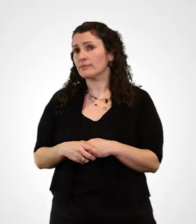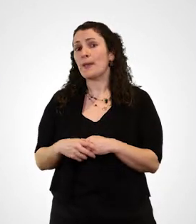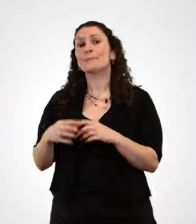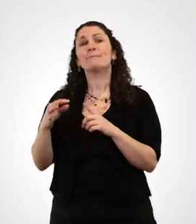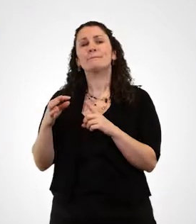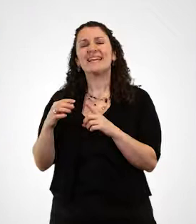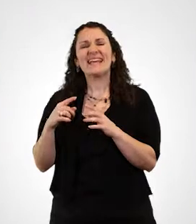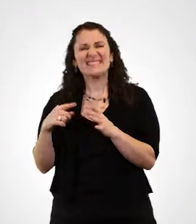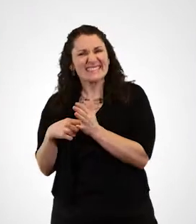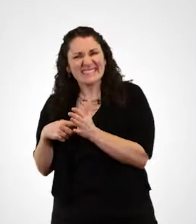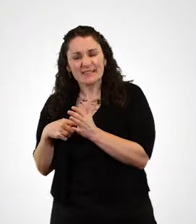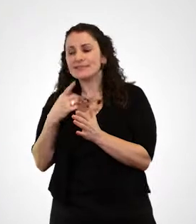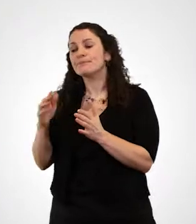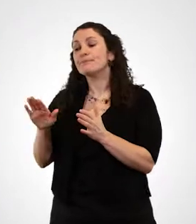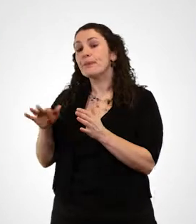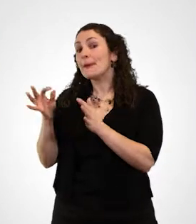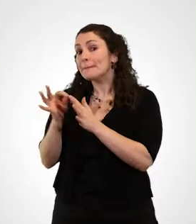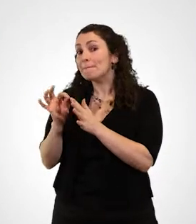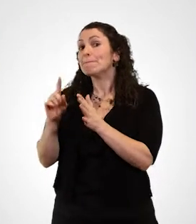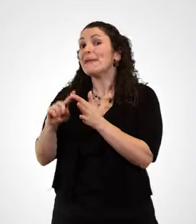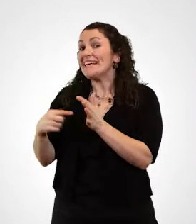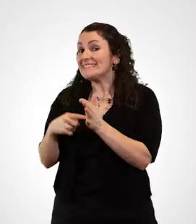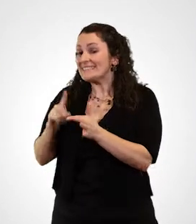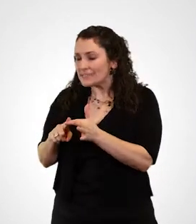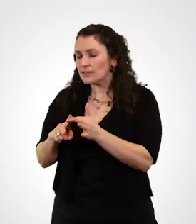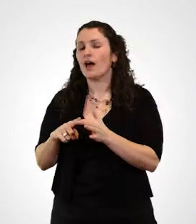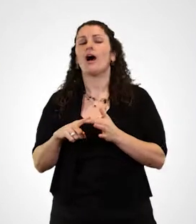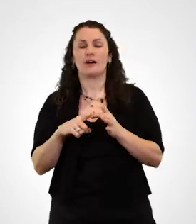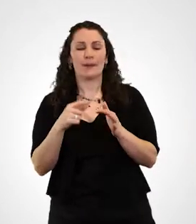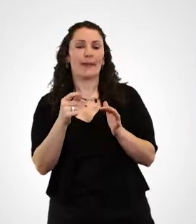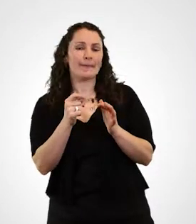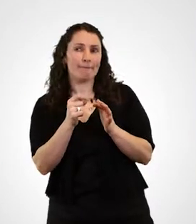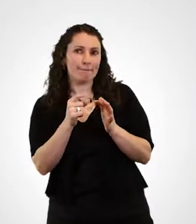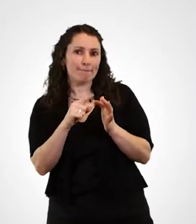"Pete has a" --